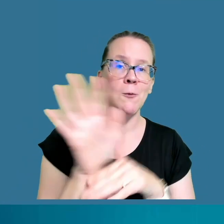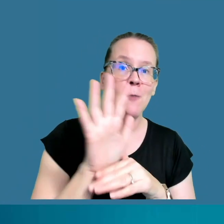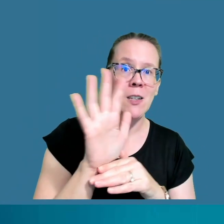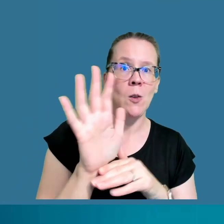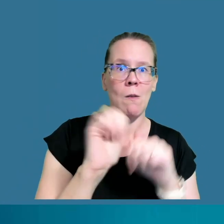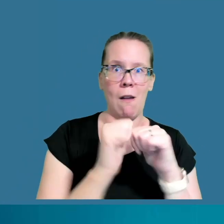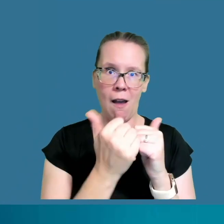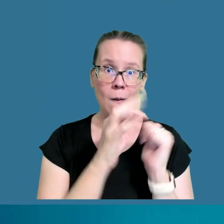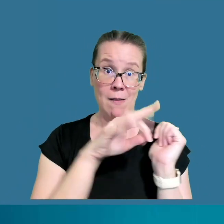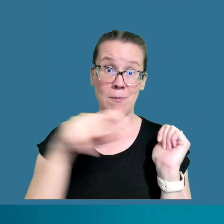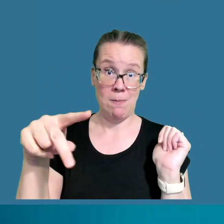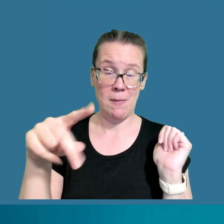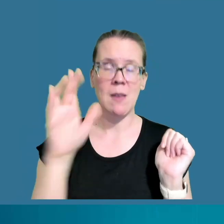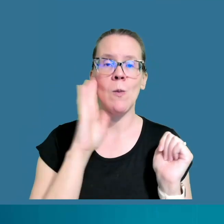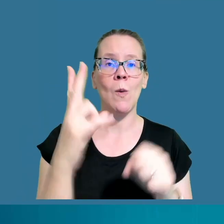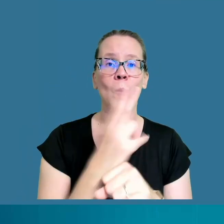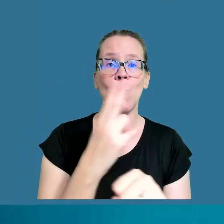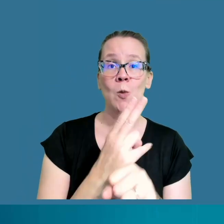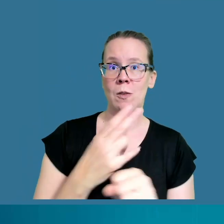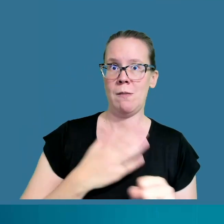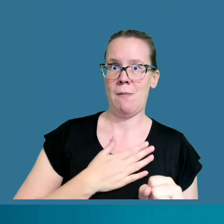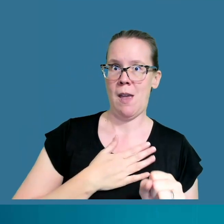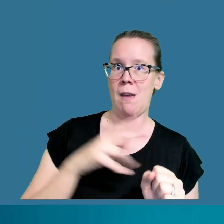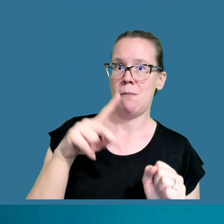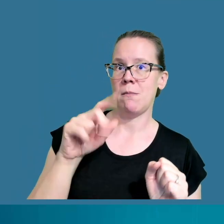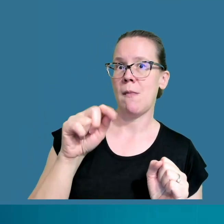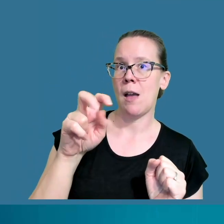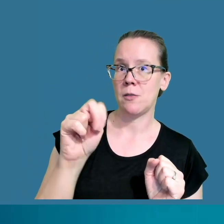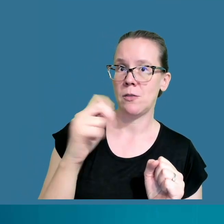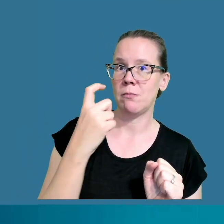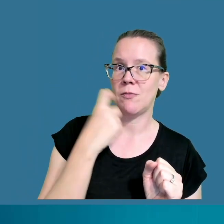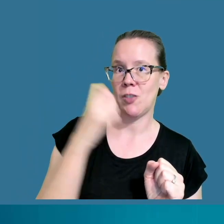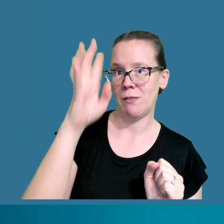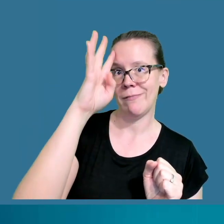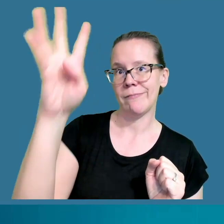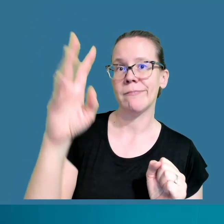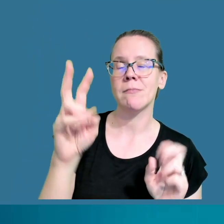And throughout this series, I'm going to use a pattern of mine that I recently created,